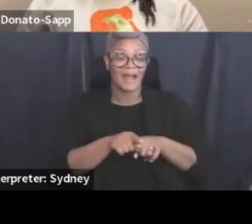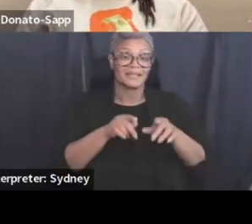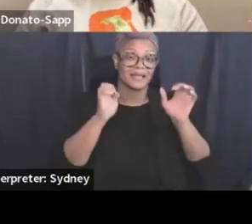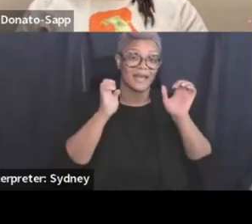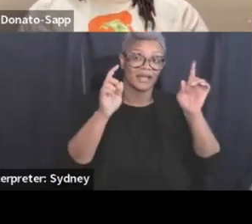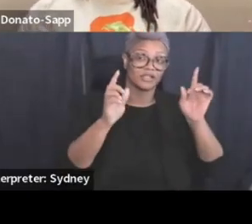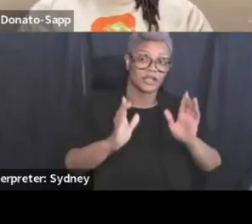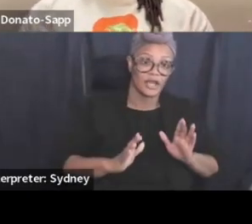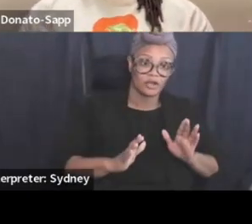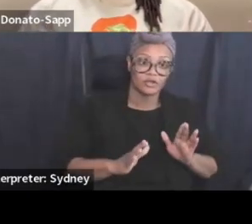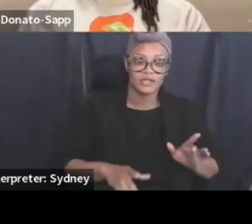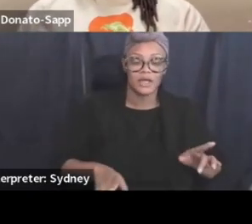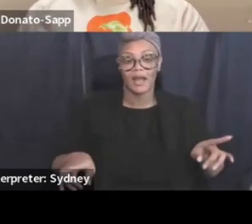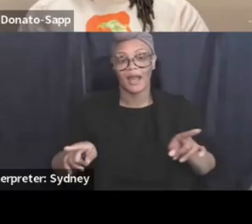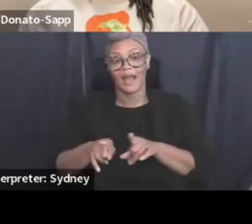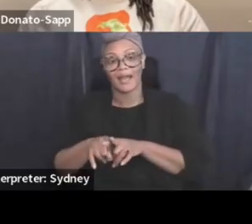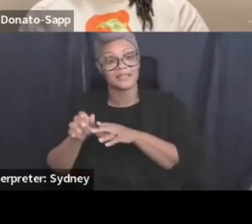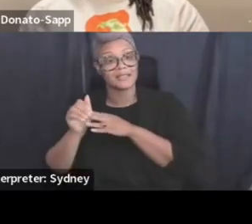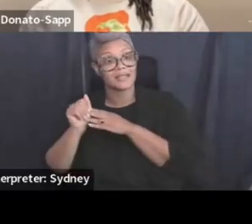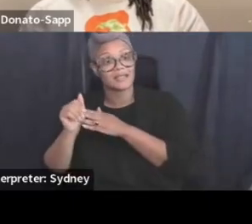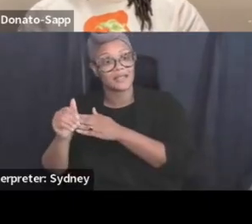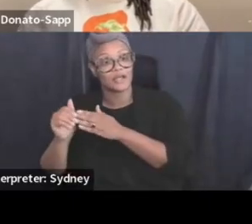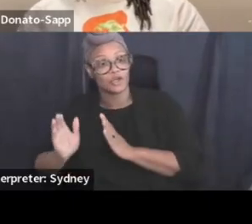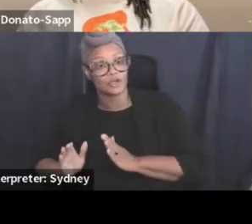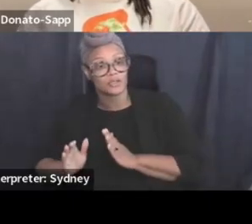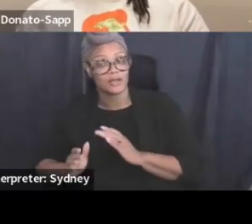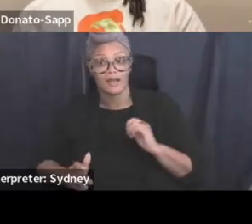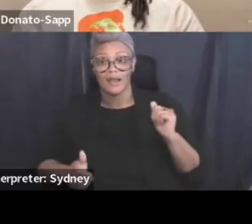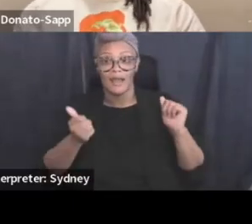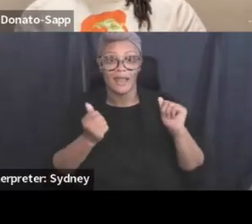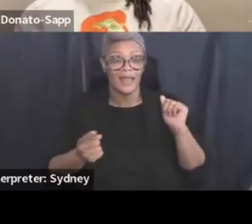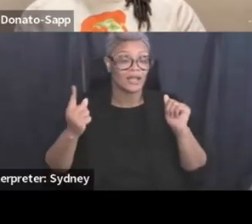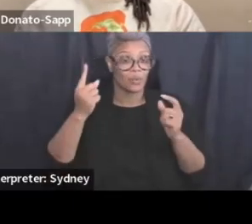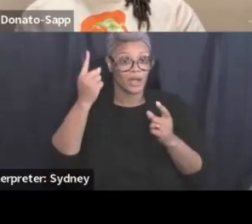that are thinking about the conditions of black children with disabilities, you have to be able to